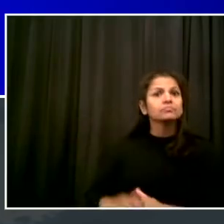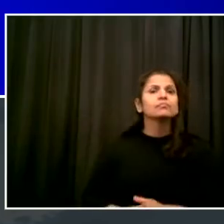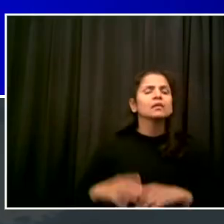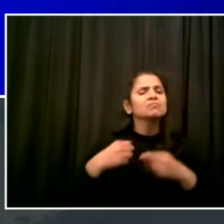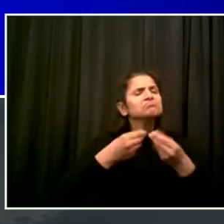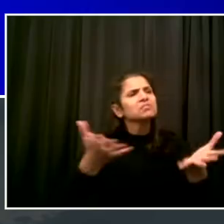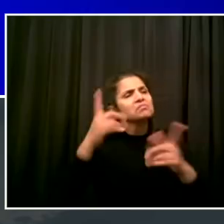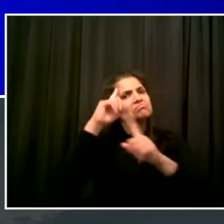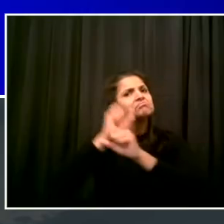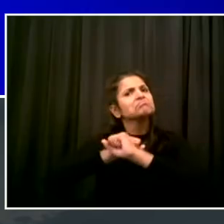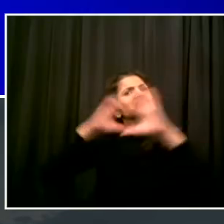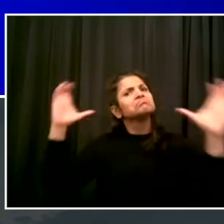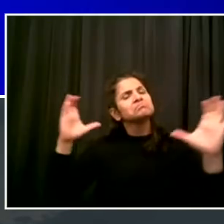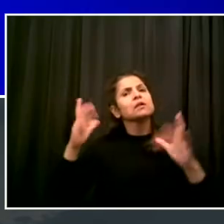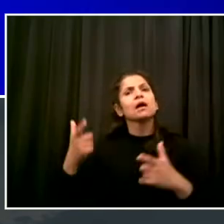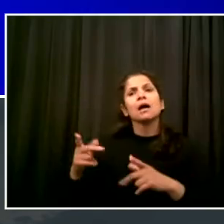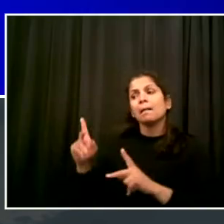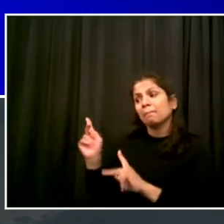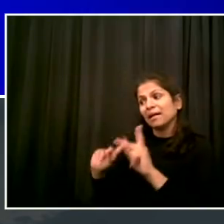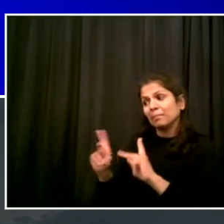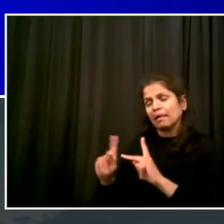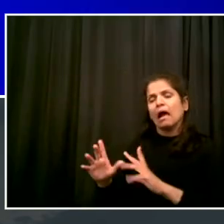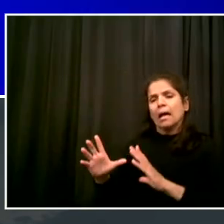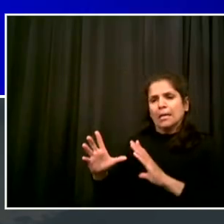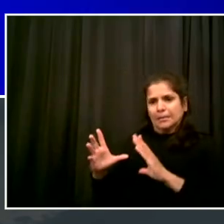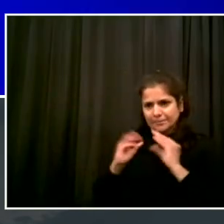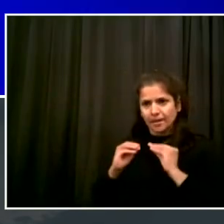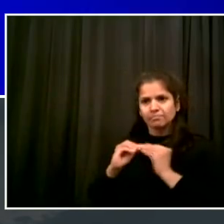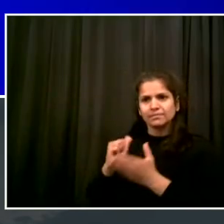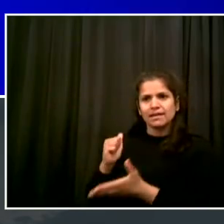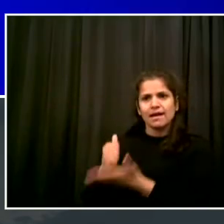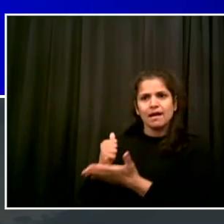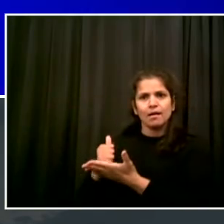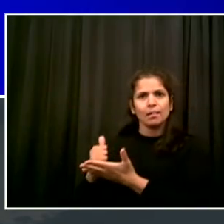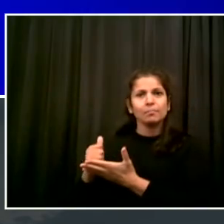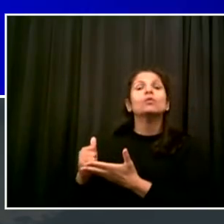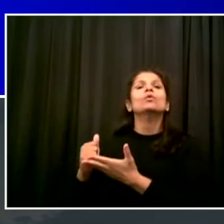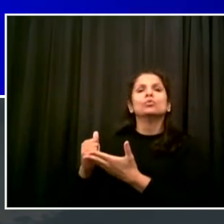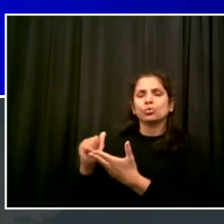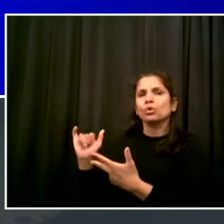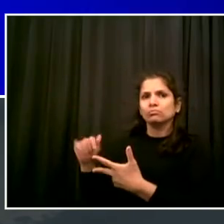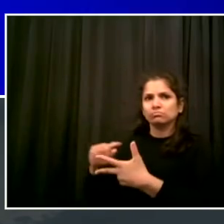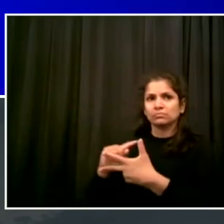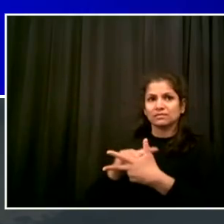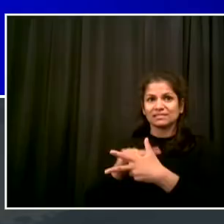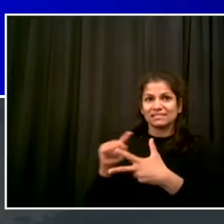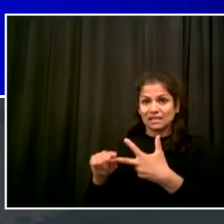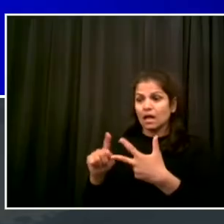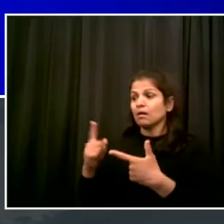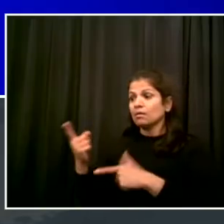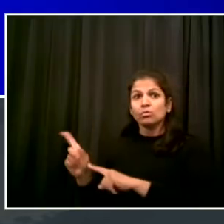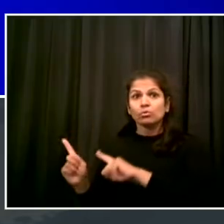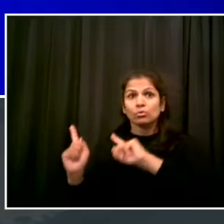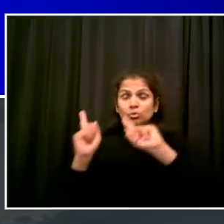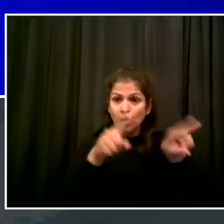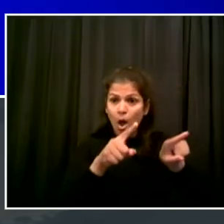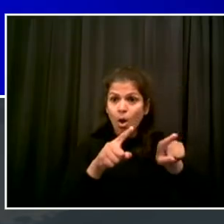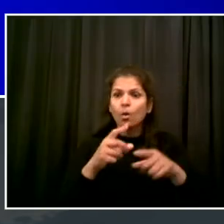LG ONITME. AND THAT IS THE BEGINNING OF SOMETHING MUCH BGIGESA WE SEEK TO END